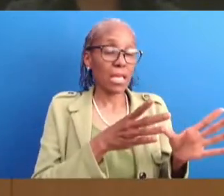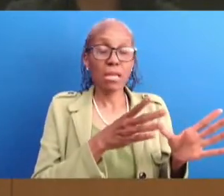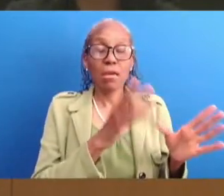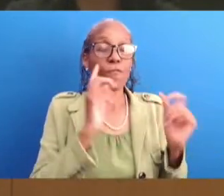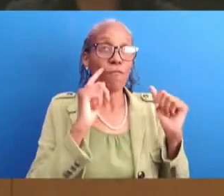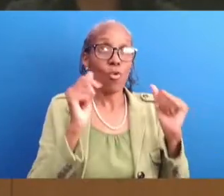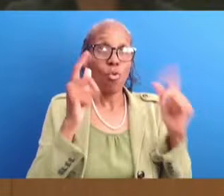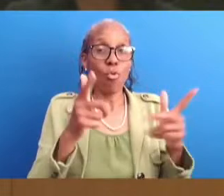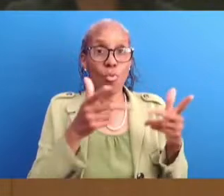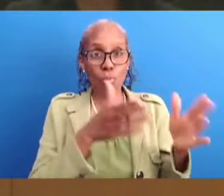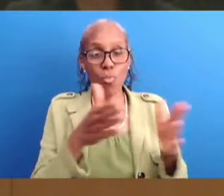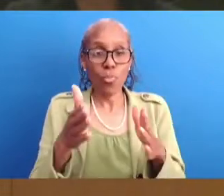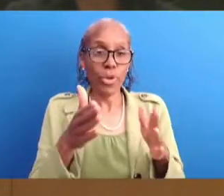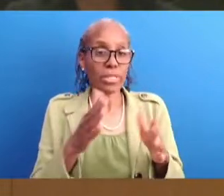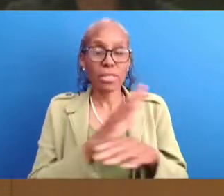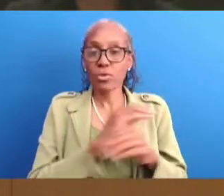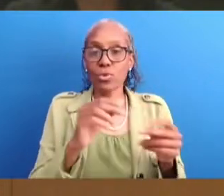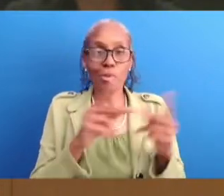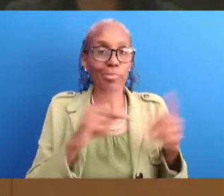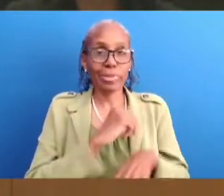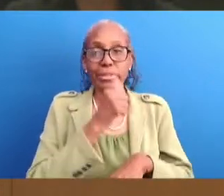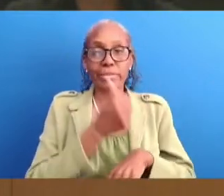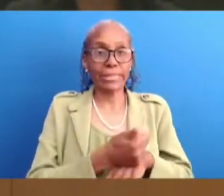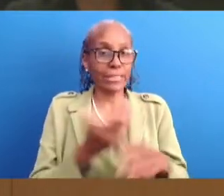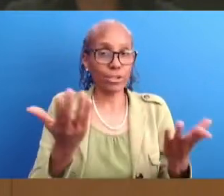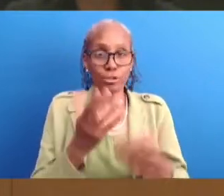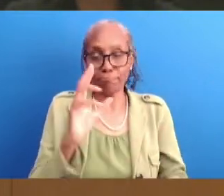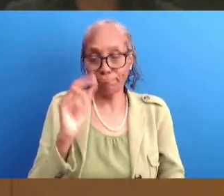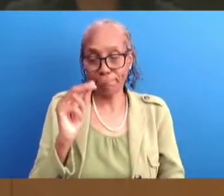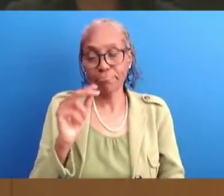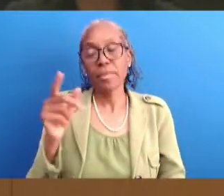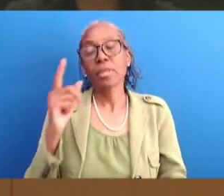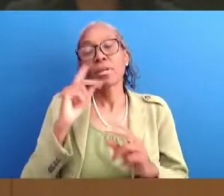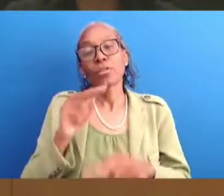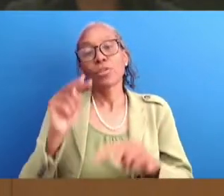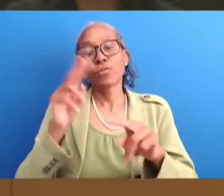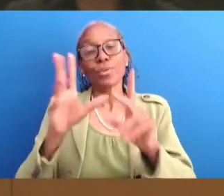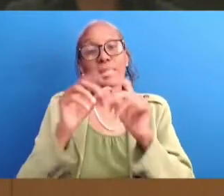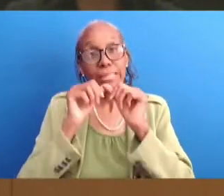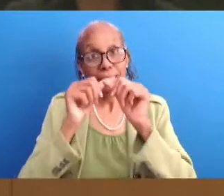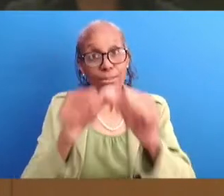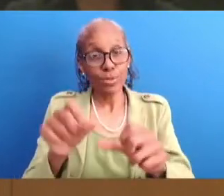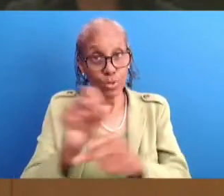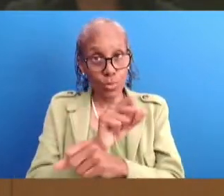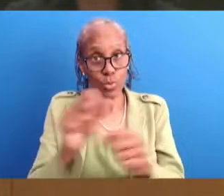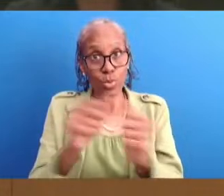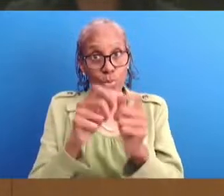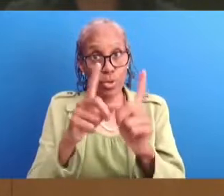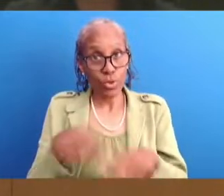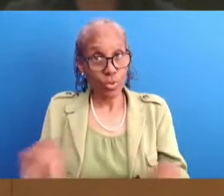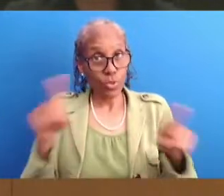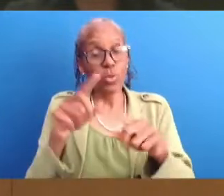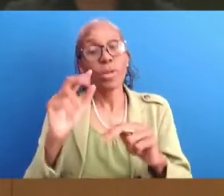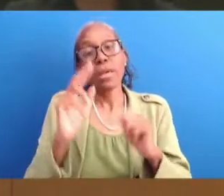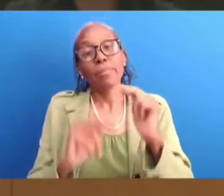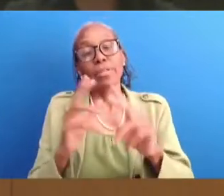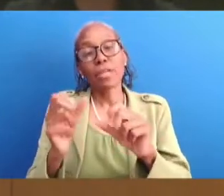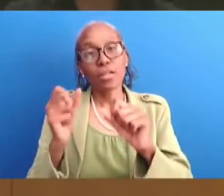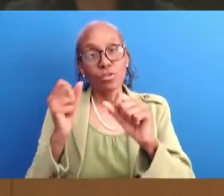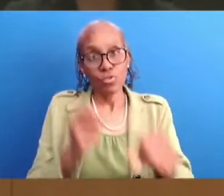DIVERSITY IS CELEBRATED, AND HATE IN ALL OF ITS FORMS, HAS NO